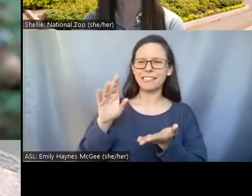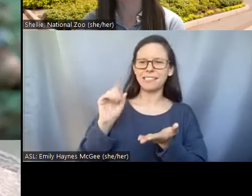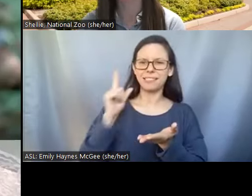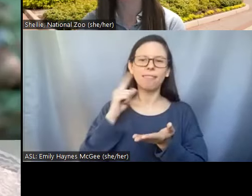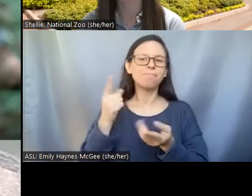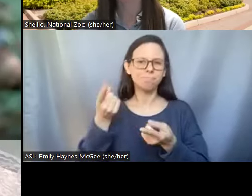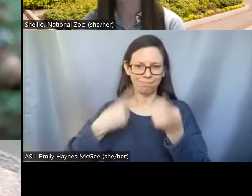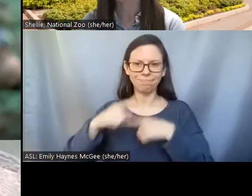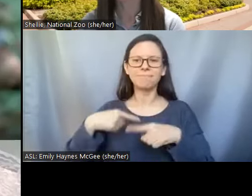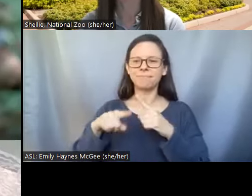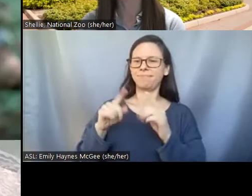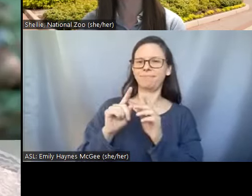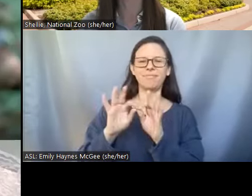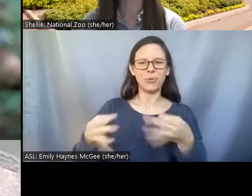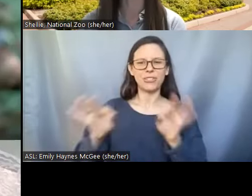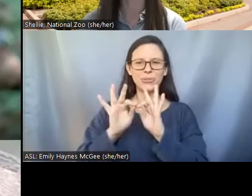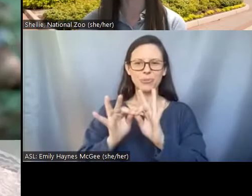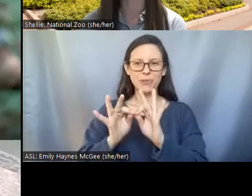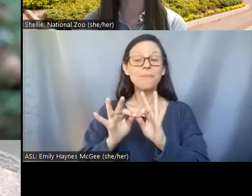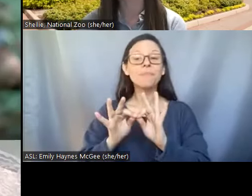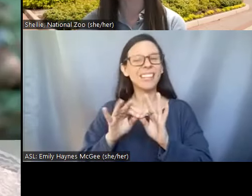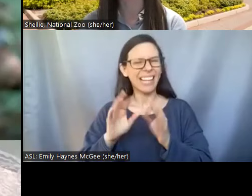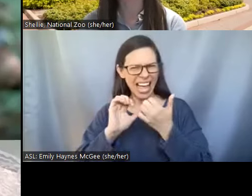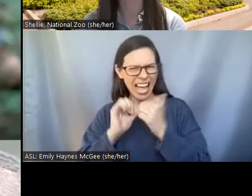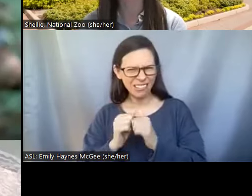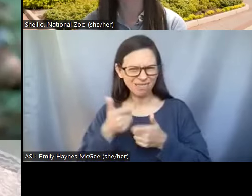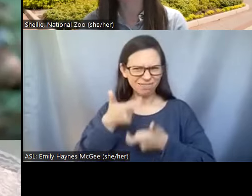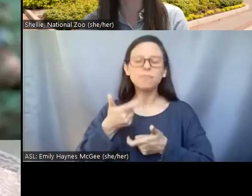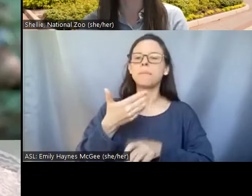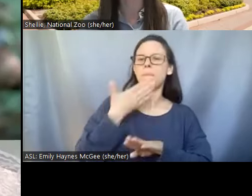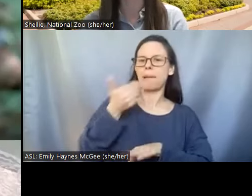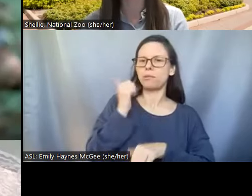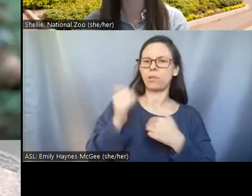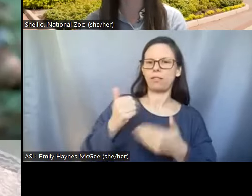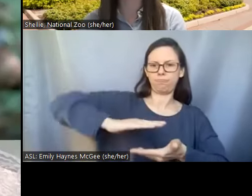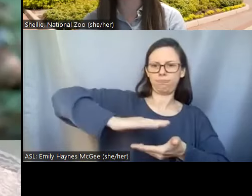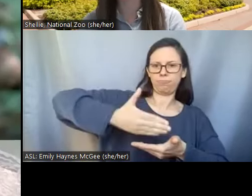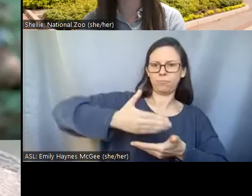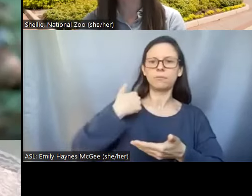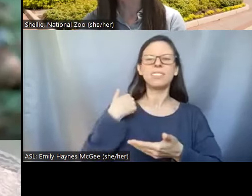sign language. This feature is best viewed from a desktop computer instead of a tablet or phone.